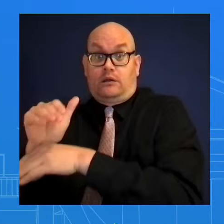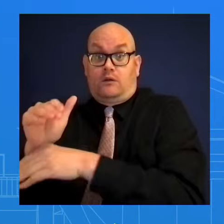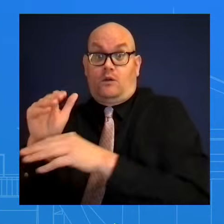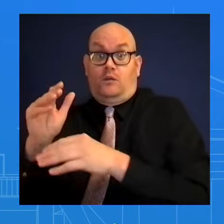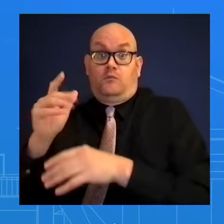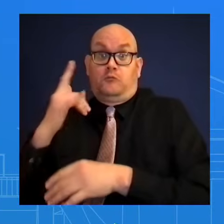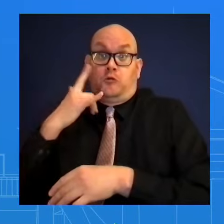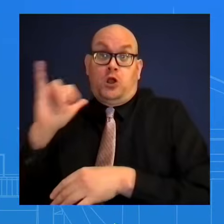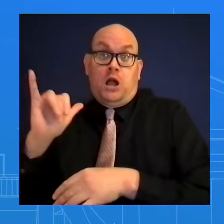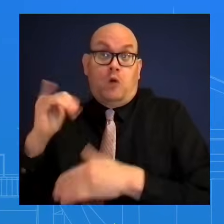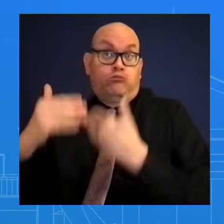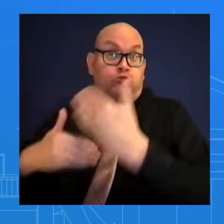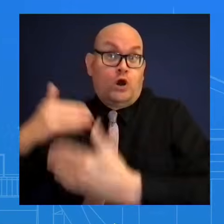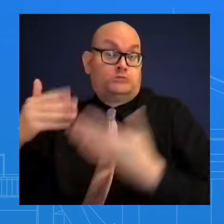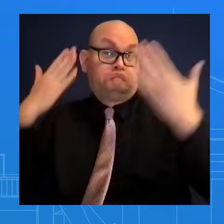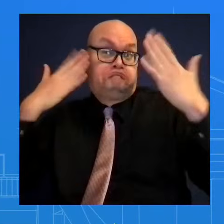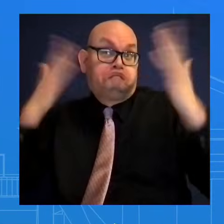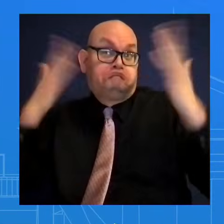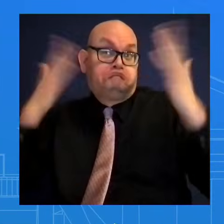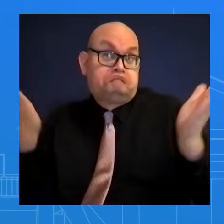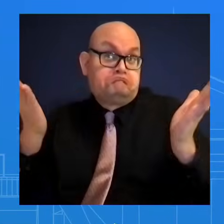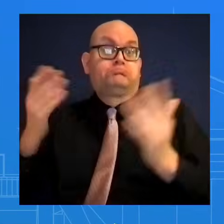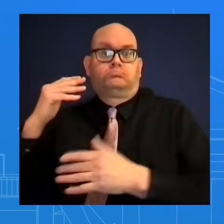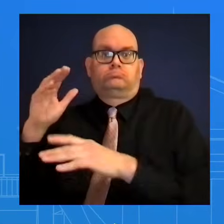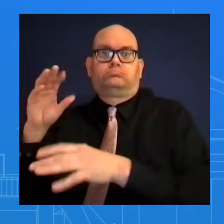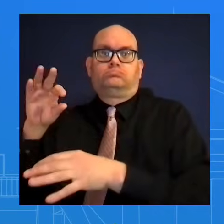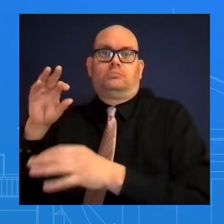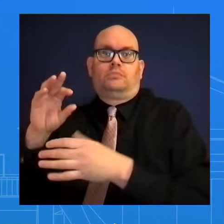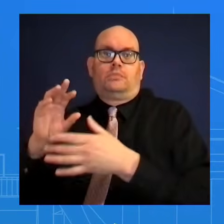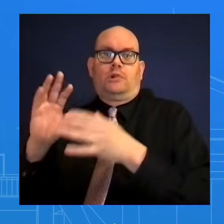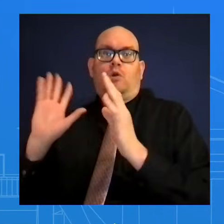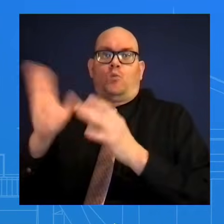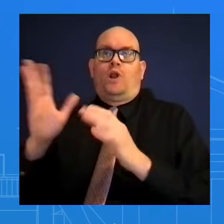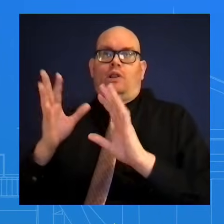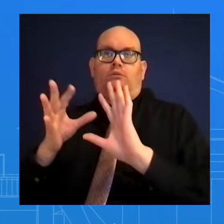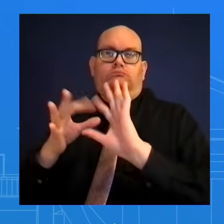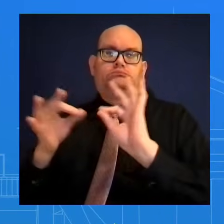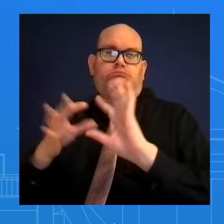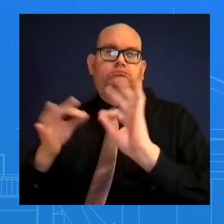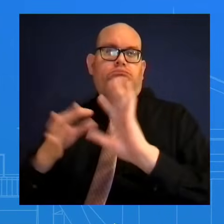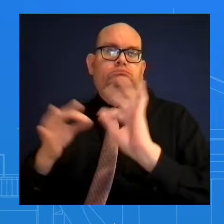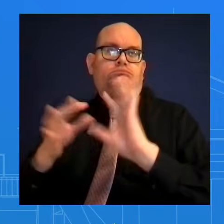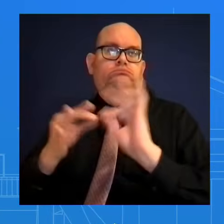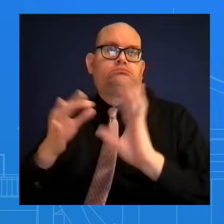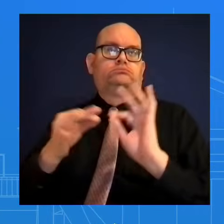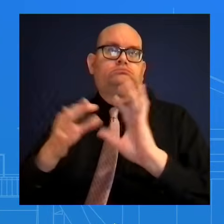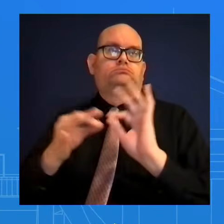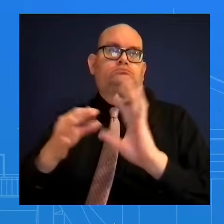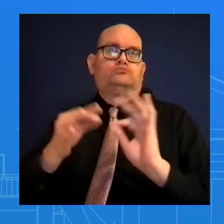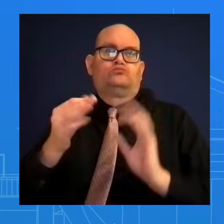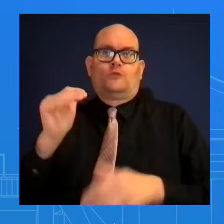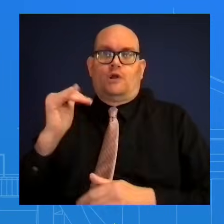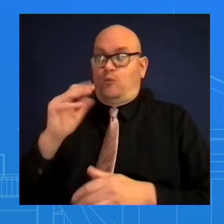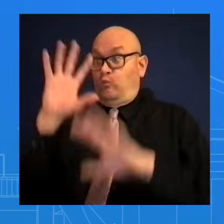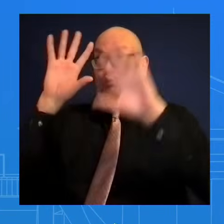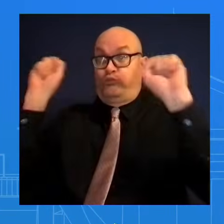we'll -- certainly you all will know. But there will be -- you will hear from the President, whether it's a written statement or from him directly.